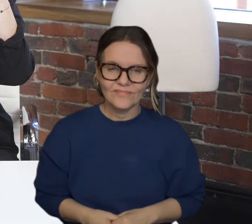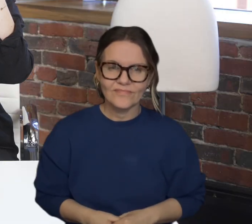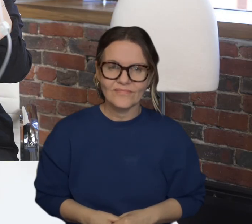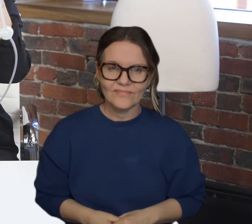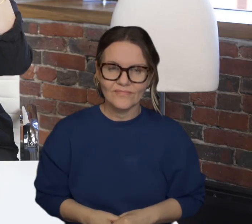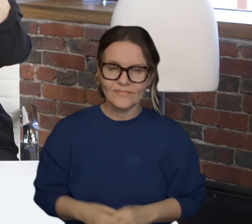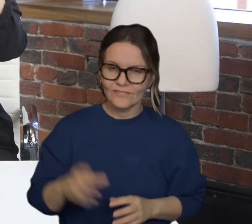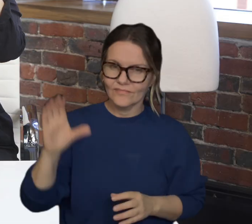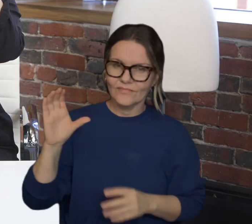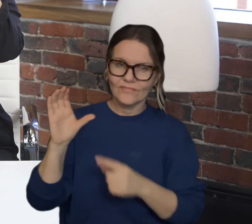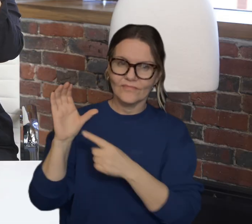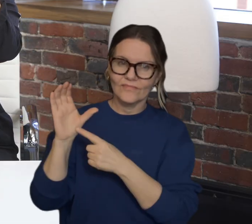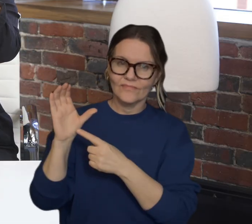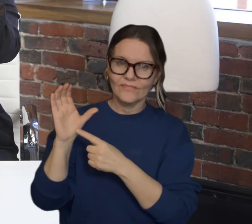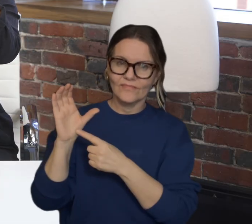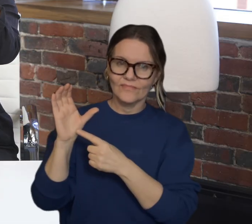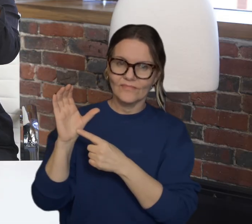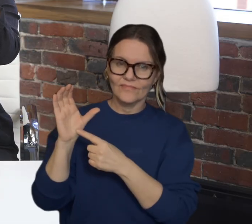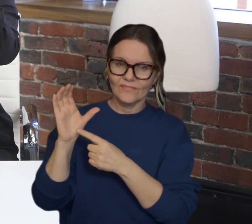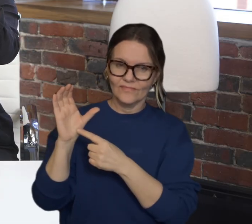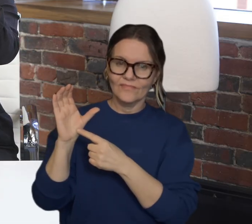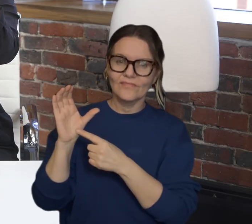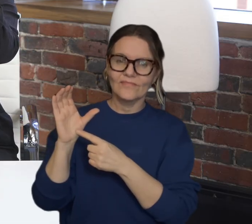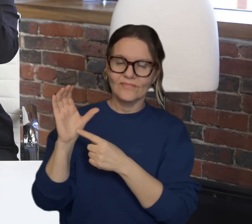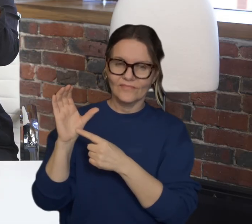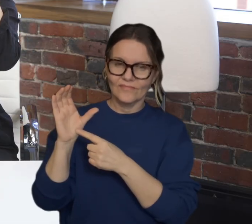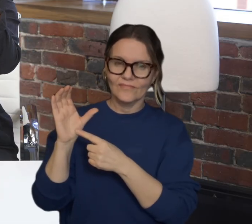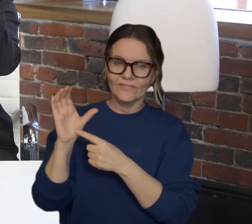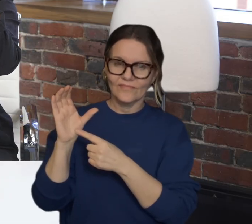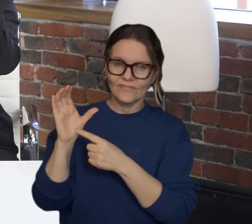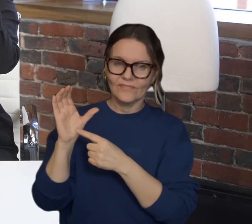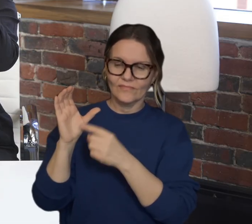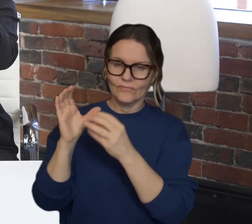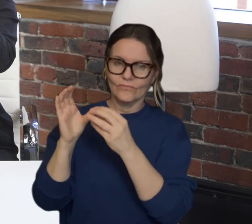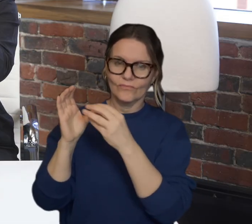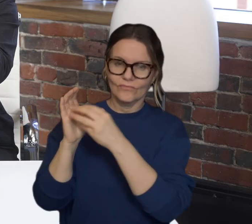you're going to attach the tubing connector right into the front of the diaphragm